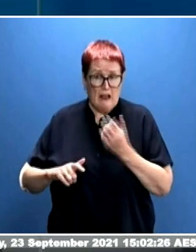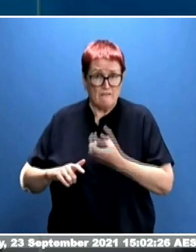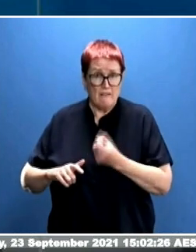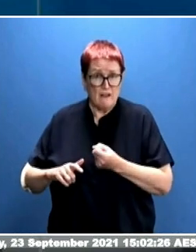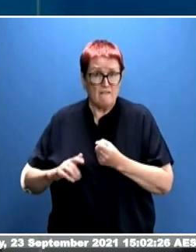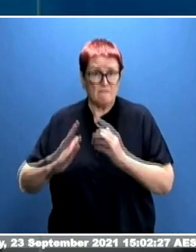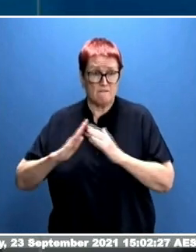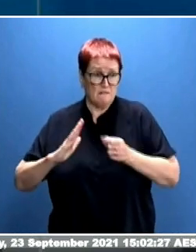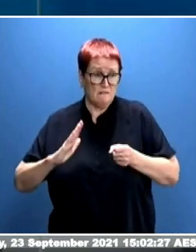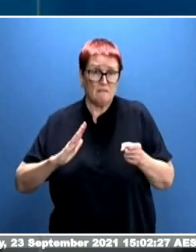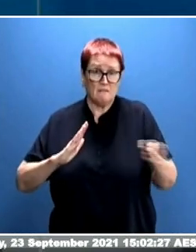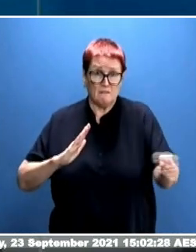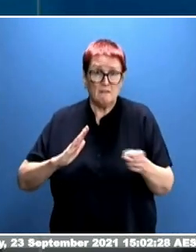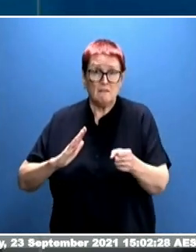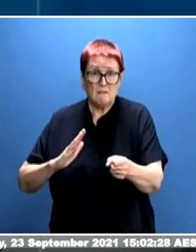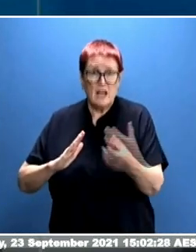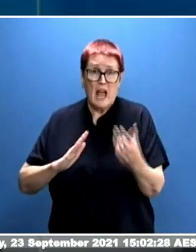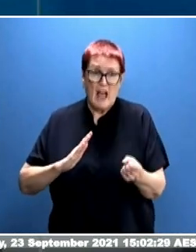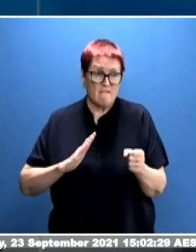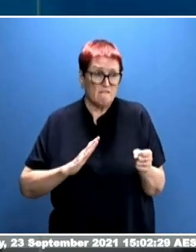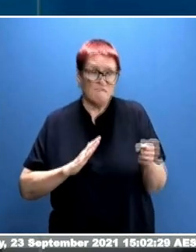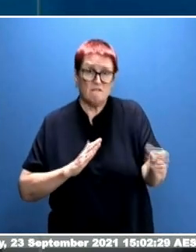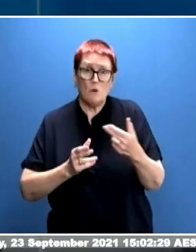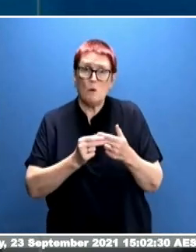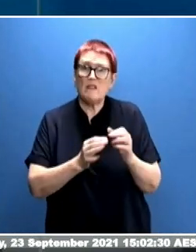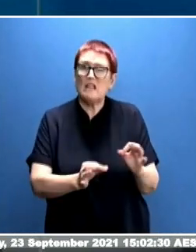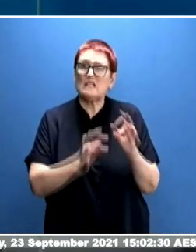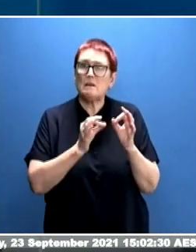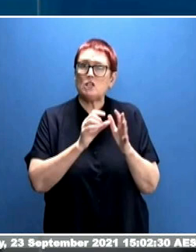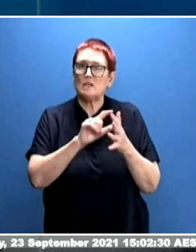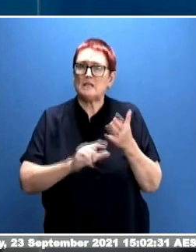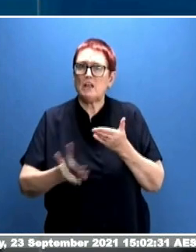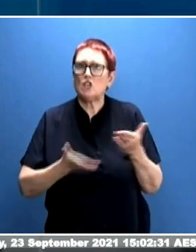disability placements with specialist disability service providers.